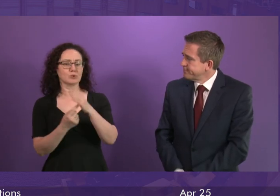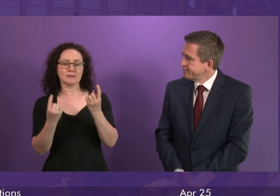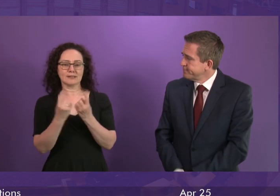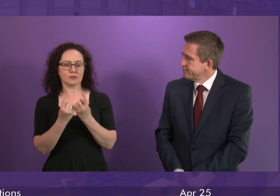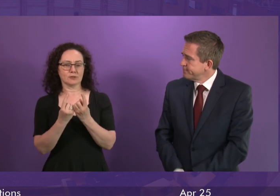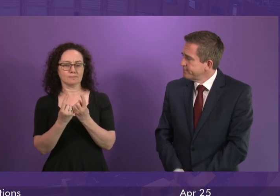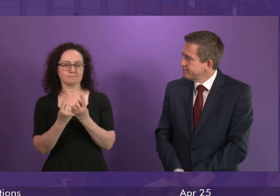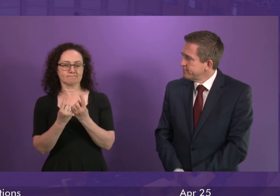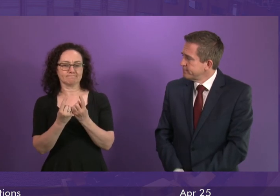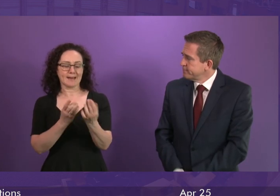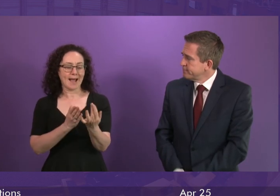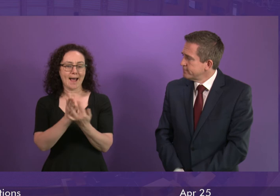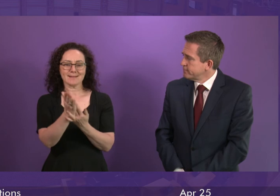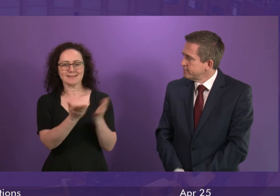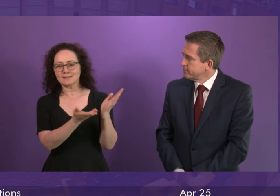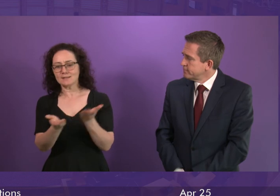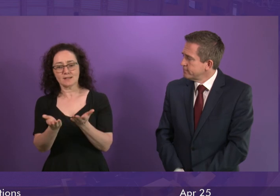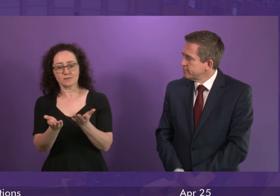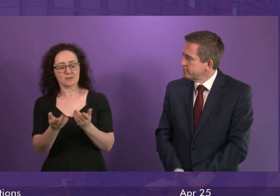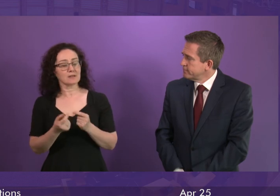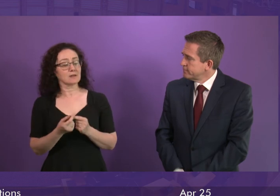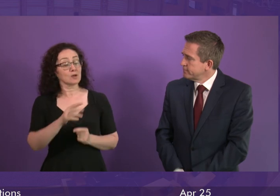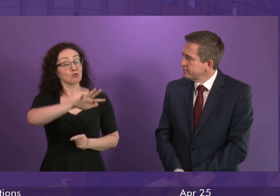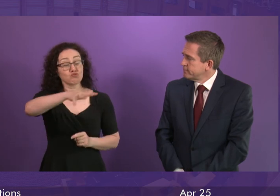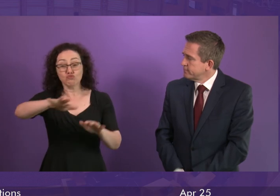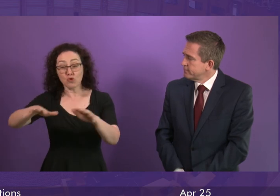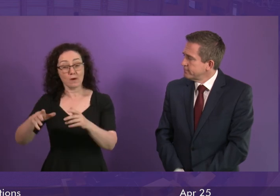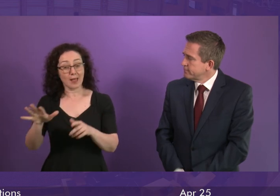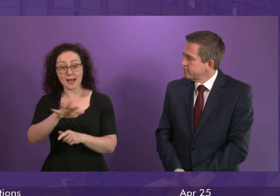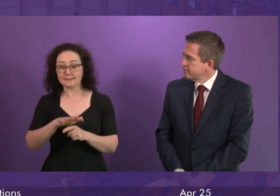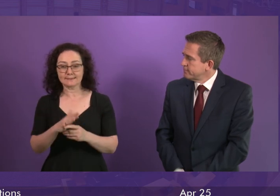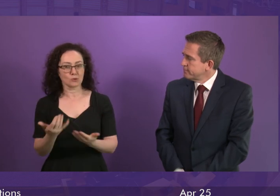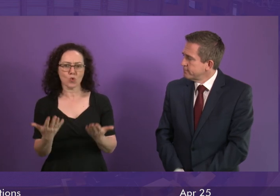to services is often more challenging in rural areas, for obvious reasons, and that can particularly